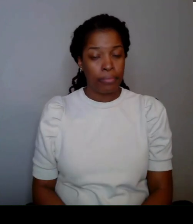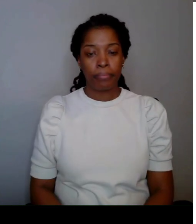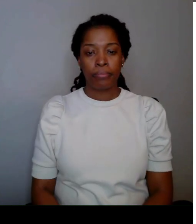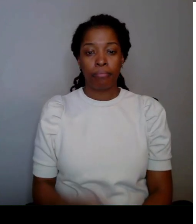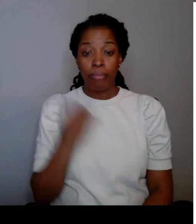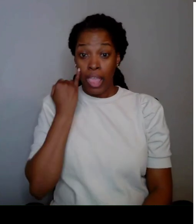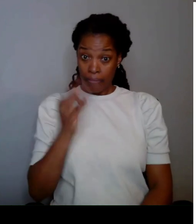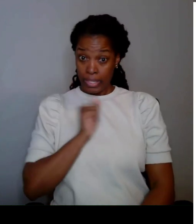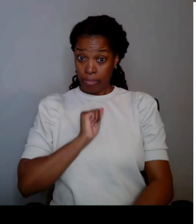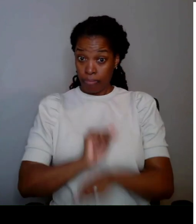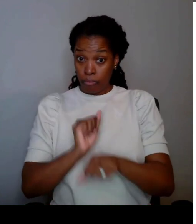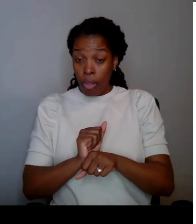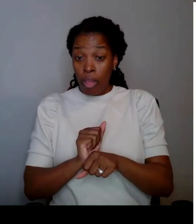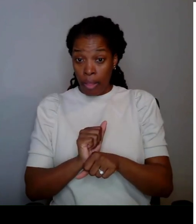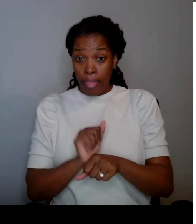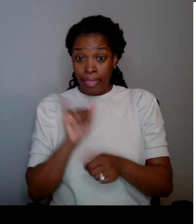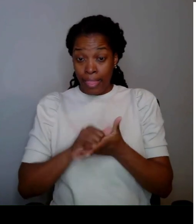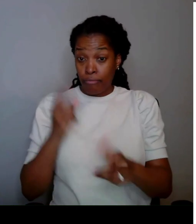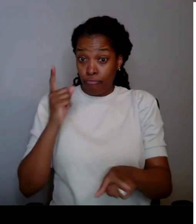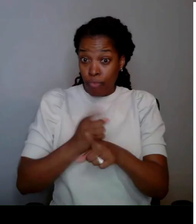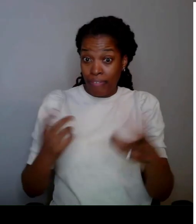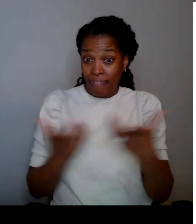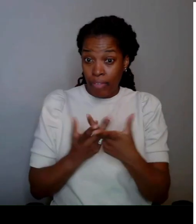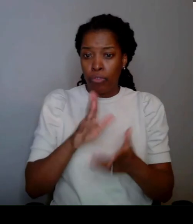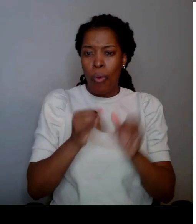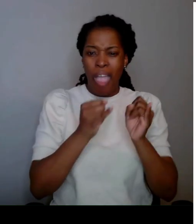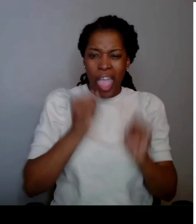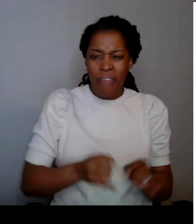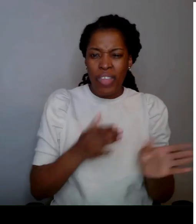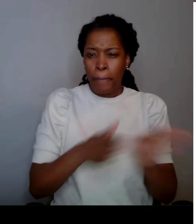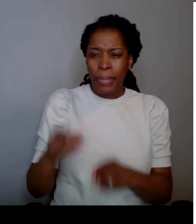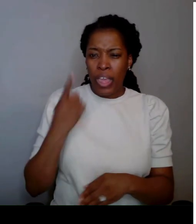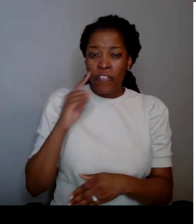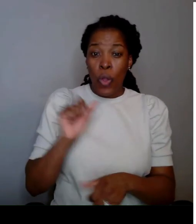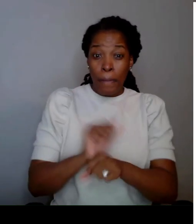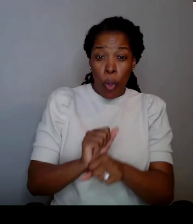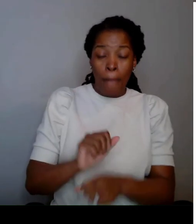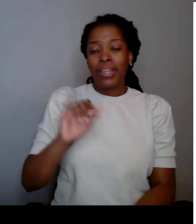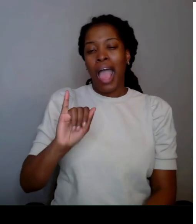or IPE will be updated to include support for training, equipment, or business preparation.